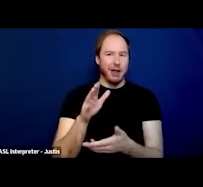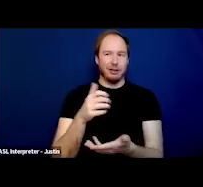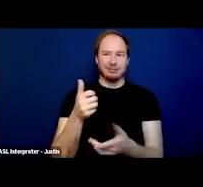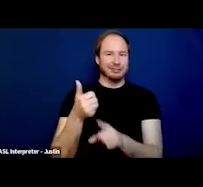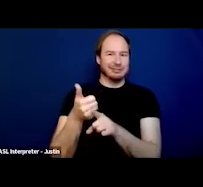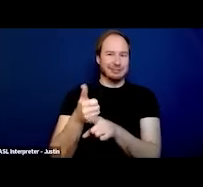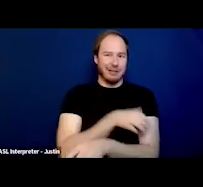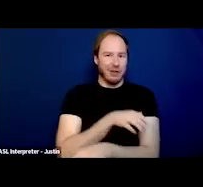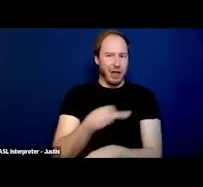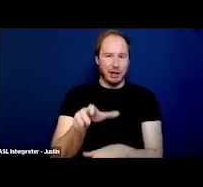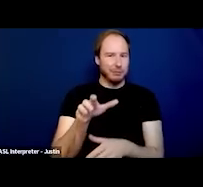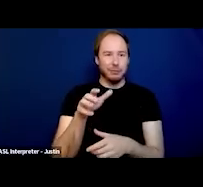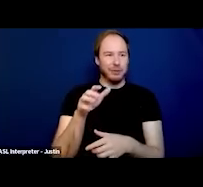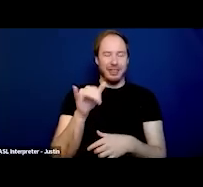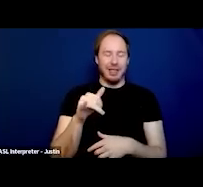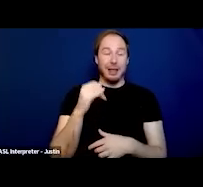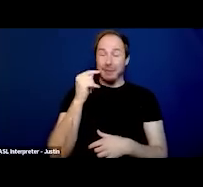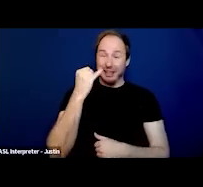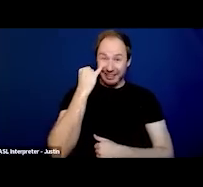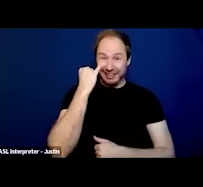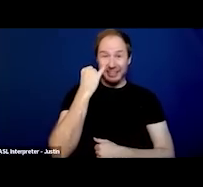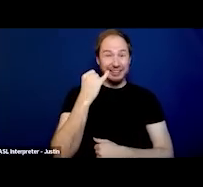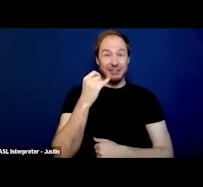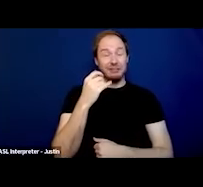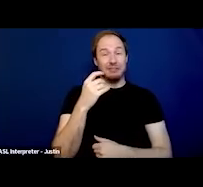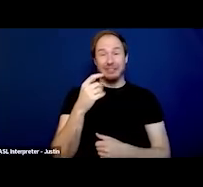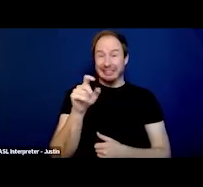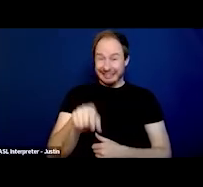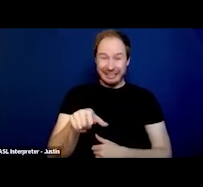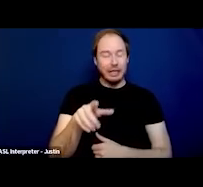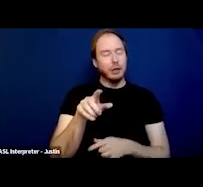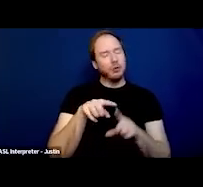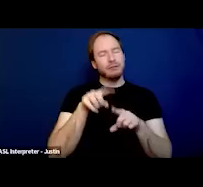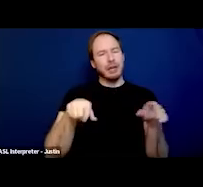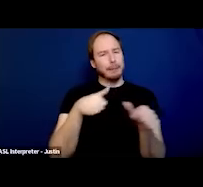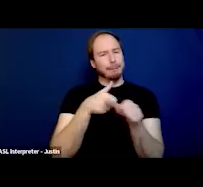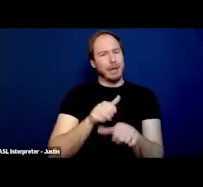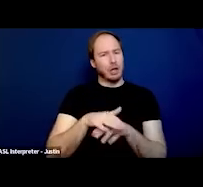that is the most appropriate thing to do, and it varies by state. So you could look into that